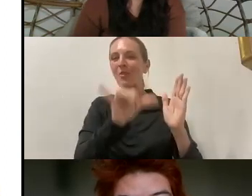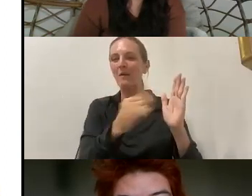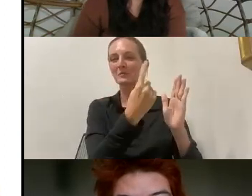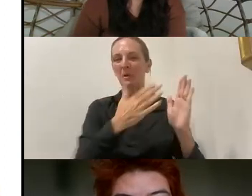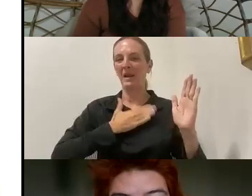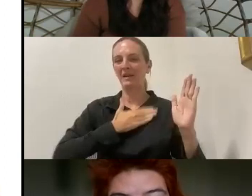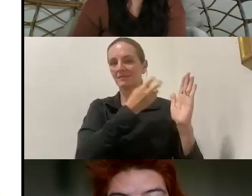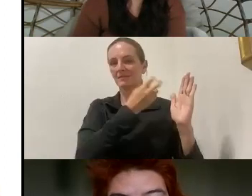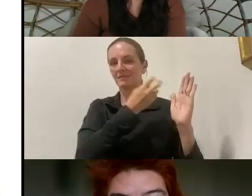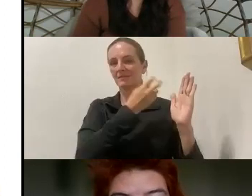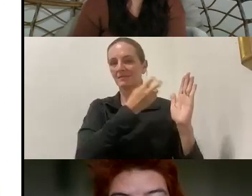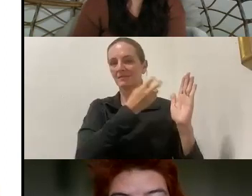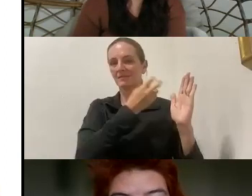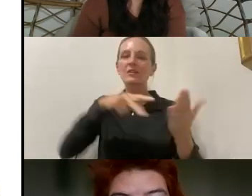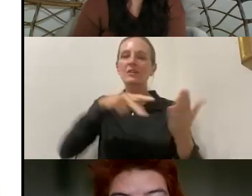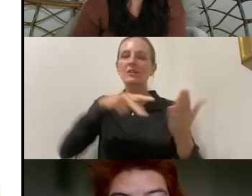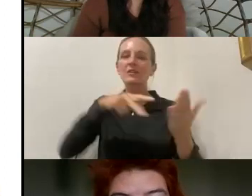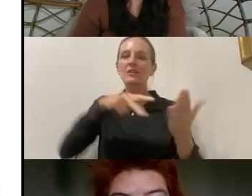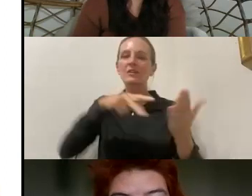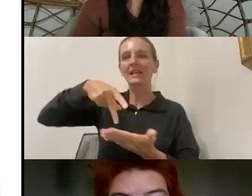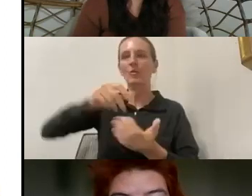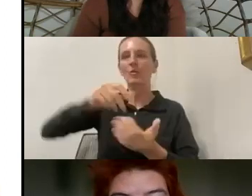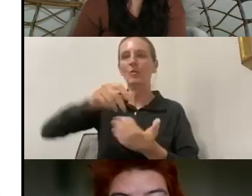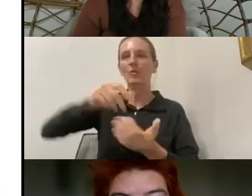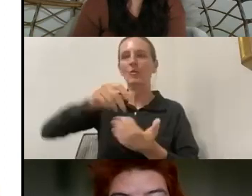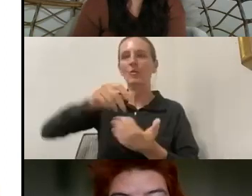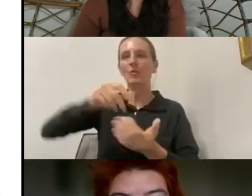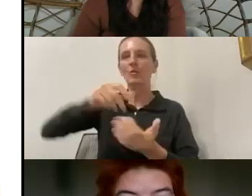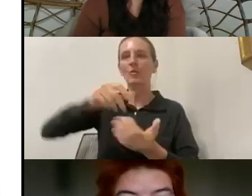We have a lot of programming going on right now such as our digital internship which has